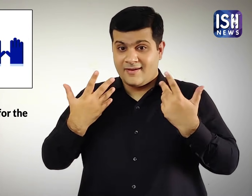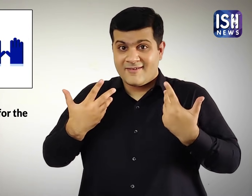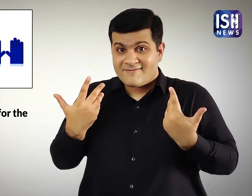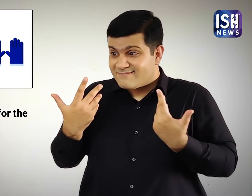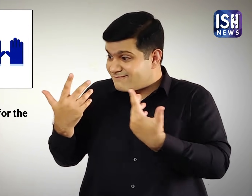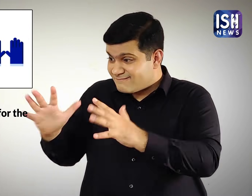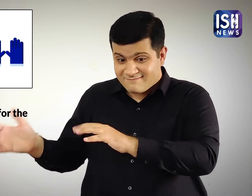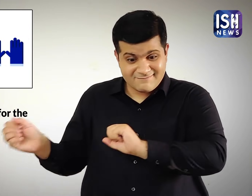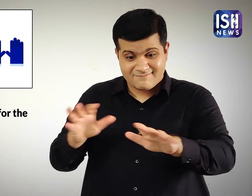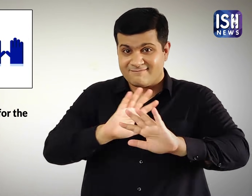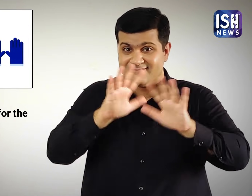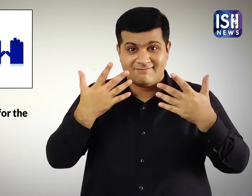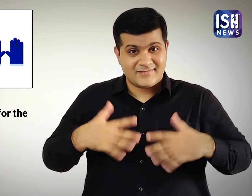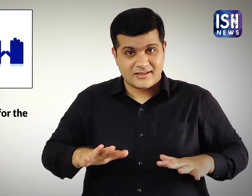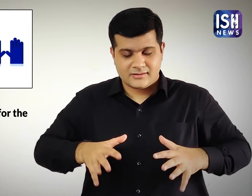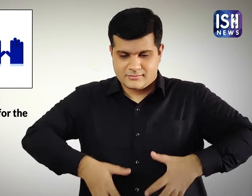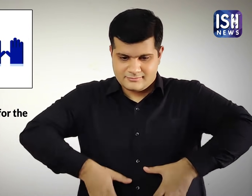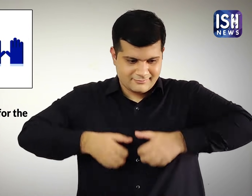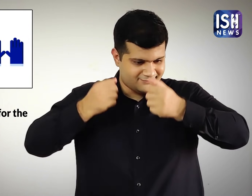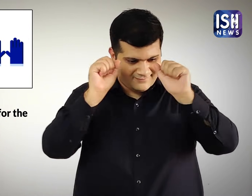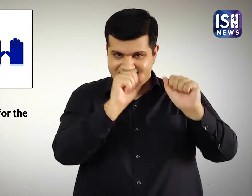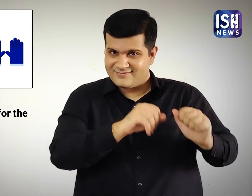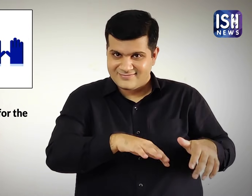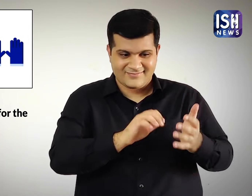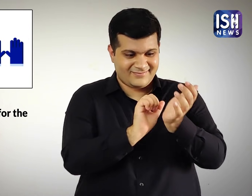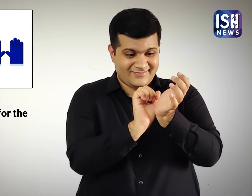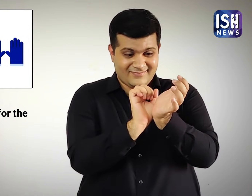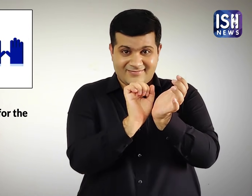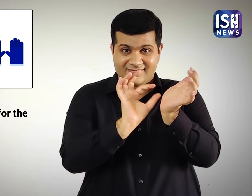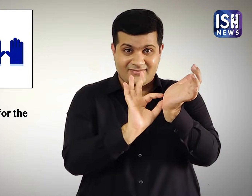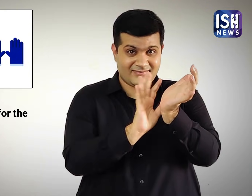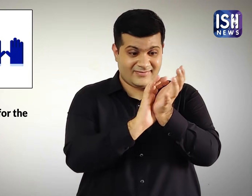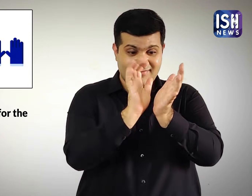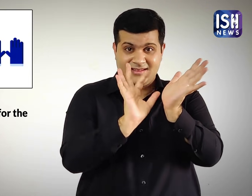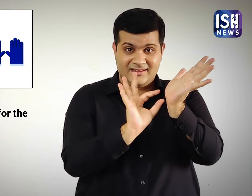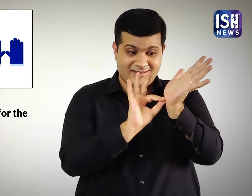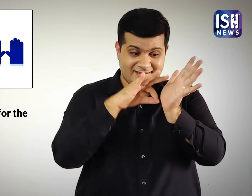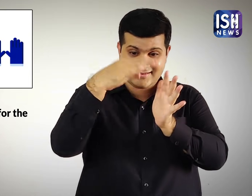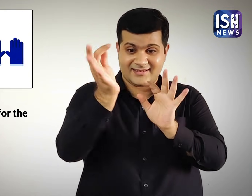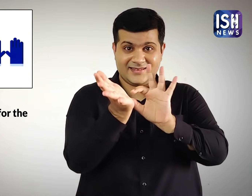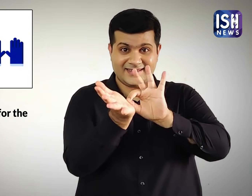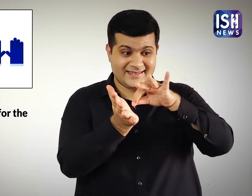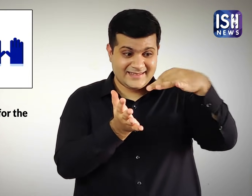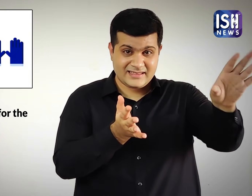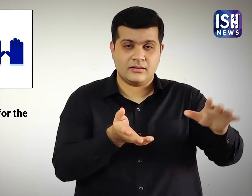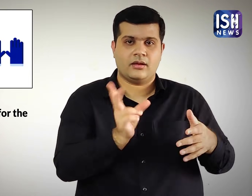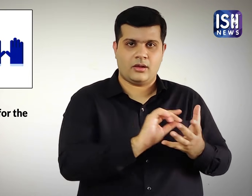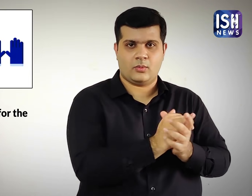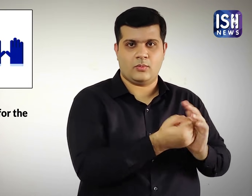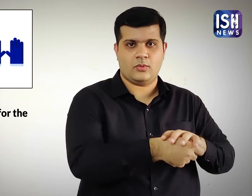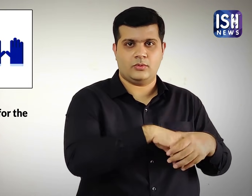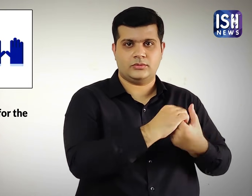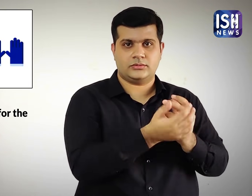Once all this is done, remove the PPE suit, gloves and wash your hands properly.